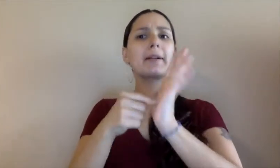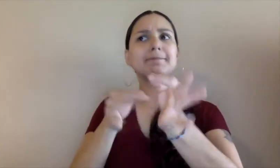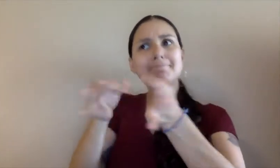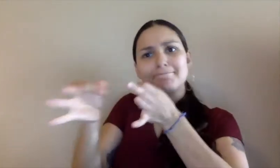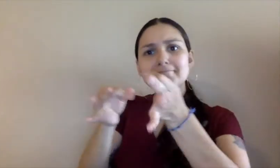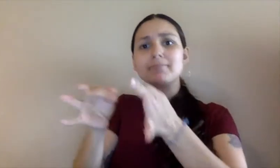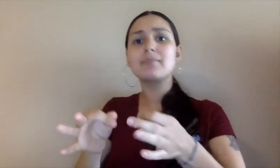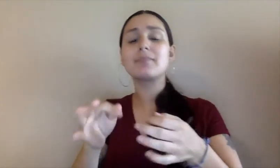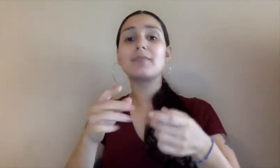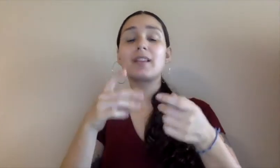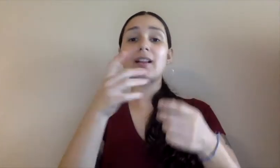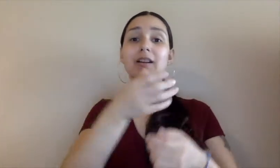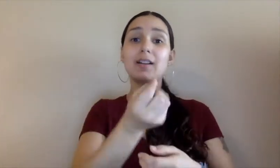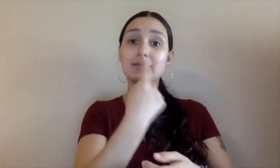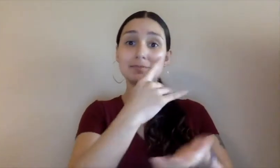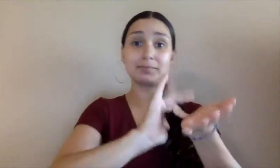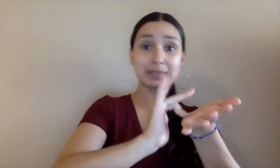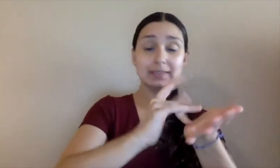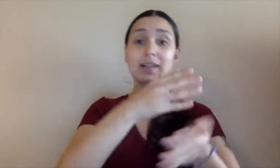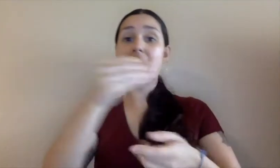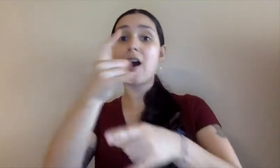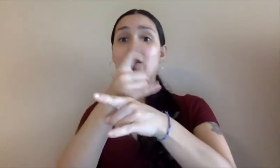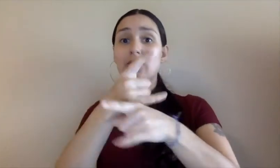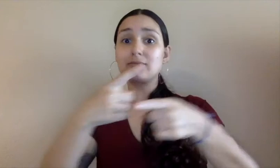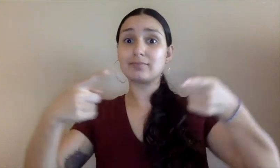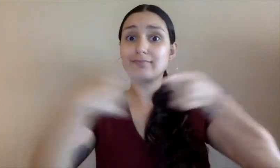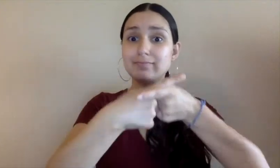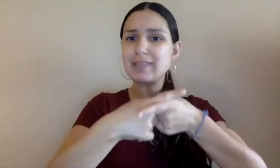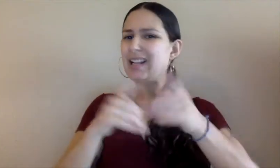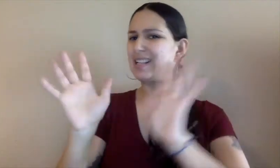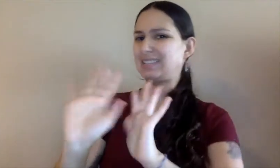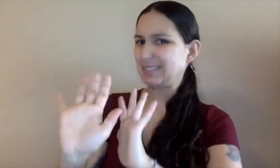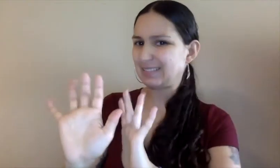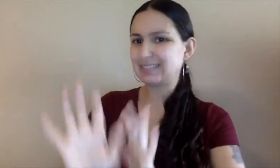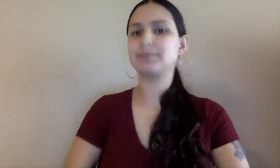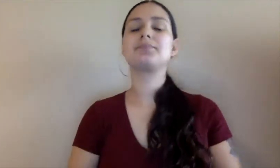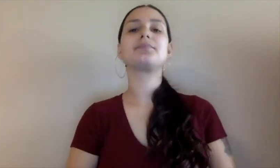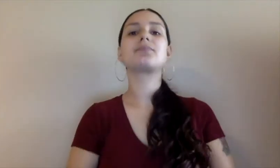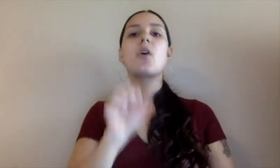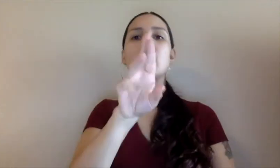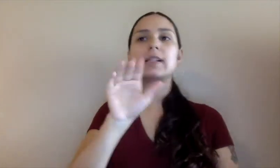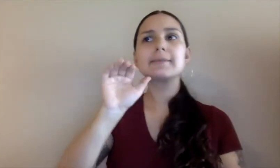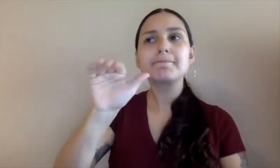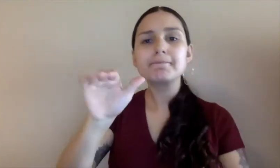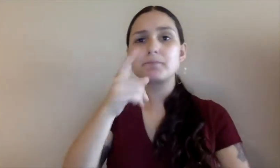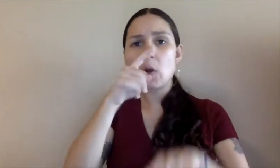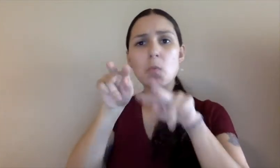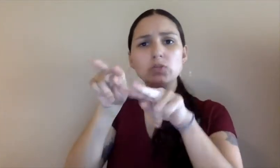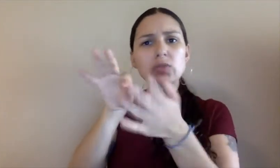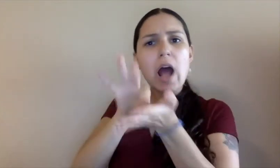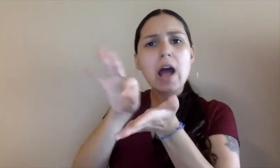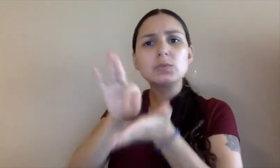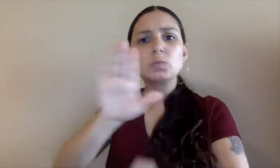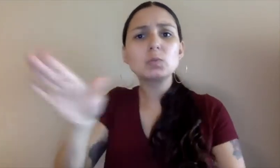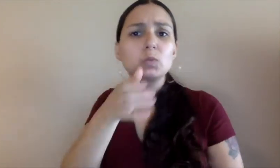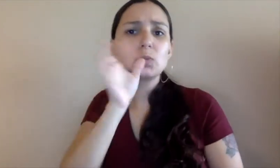For example, explaining that substances and alcohol should not be used together, or asking people to count the number of alcoholic drinks